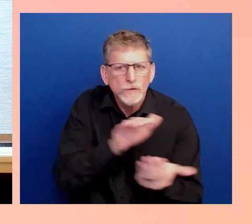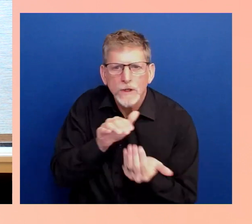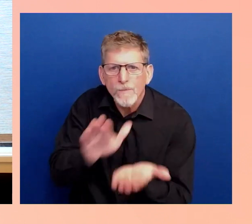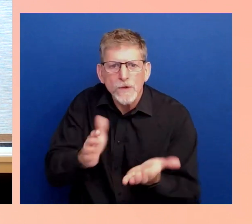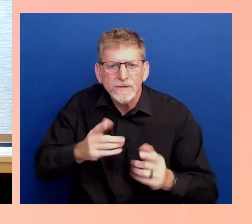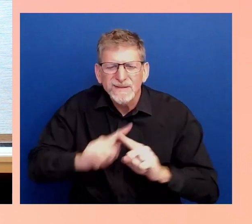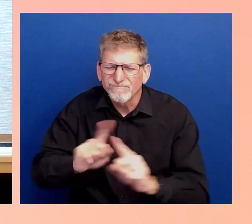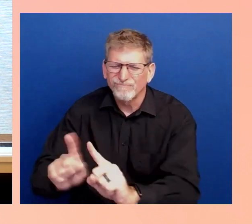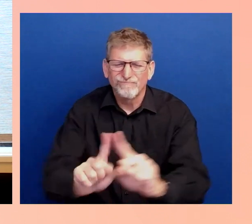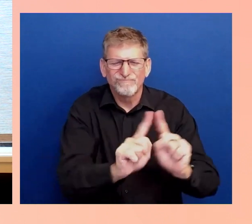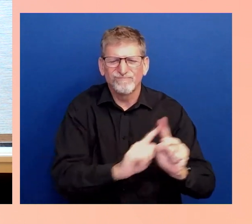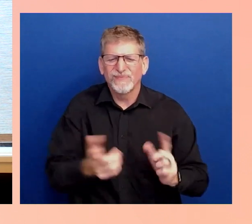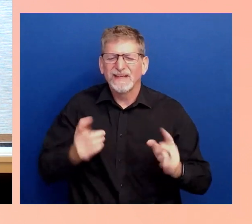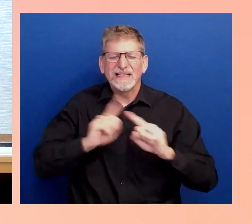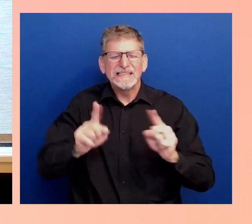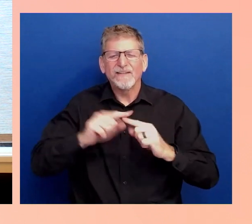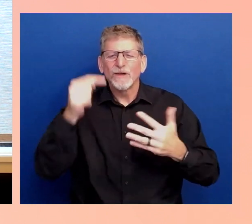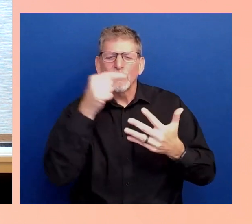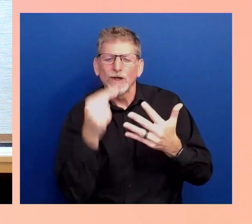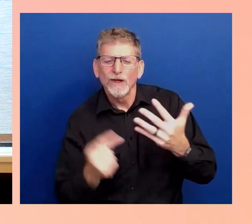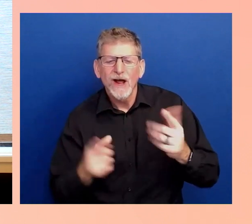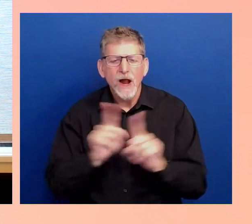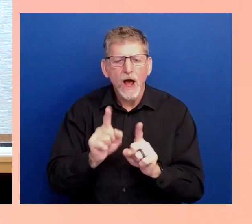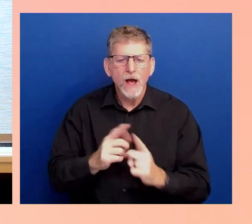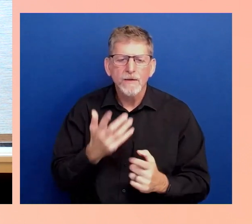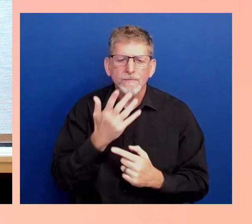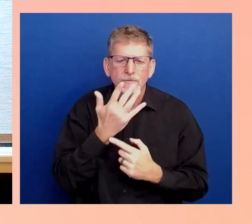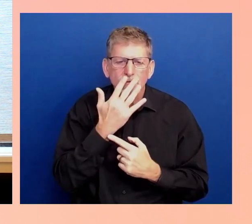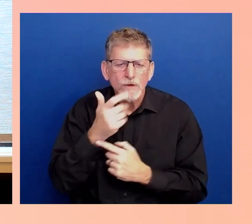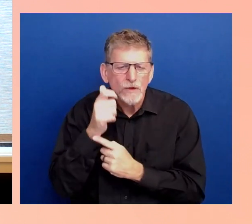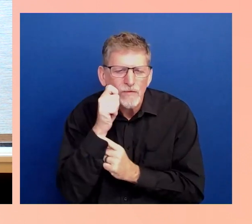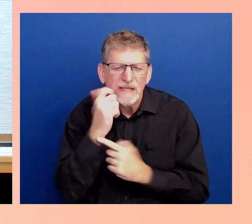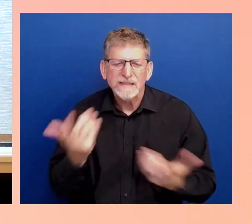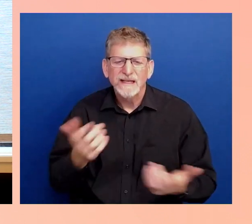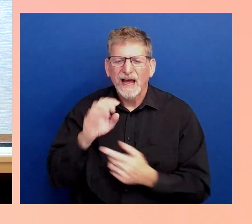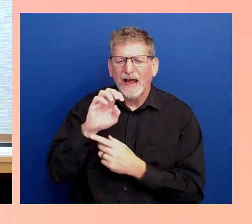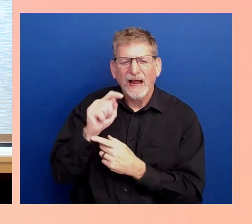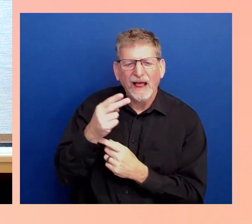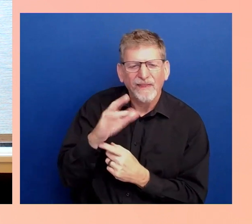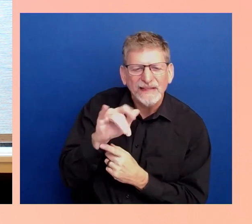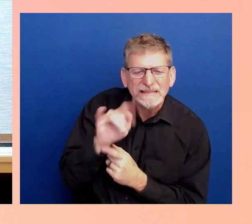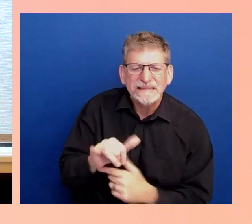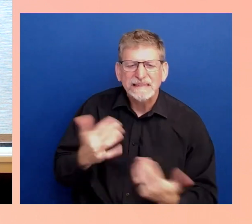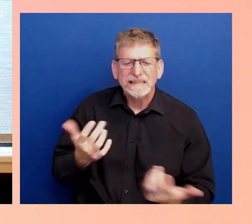ethnicity, disability factor into that. Well, how do you do that?